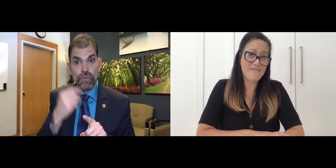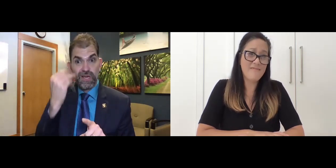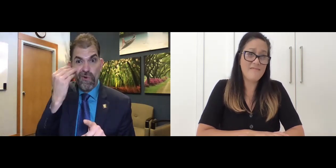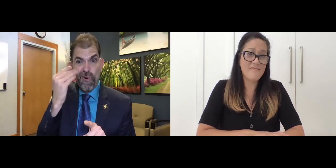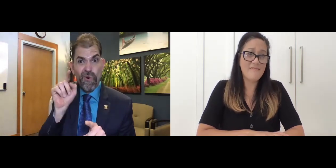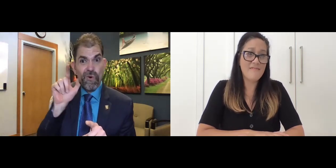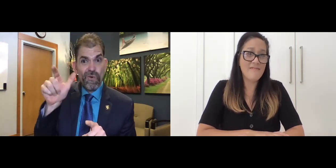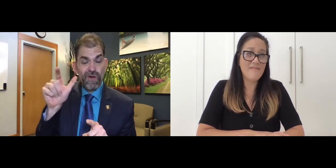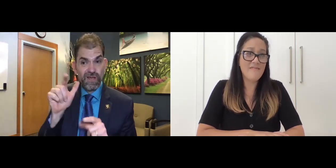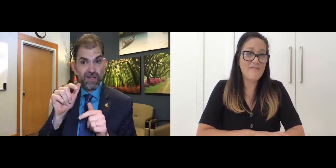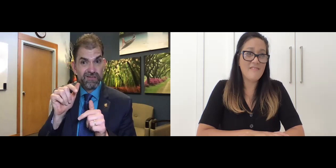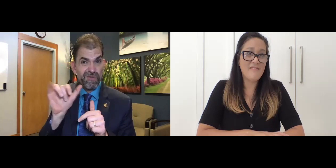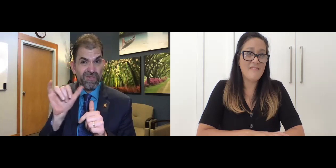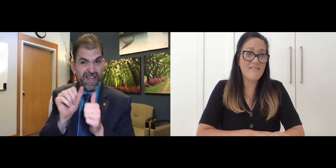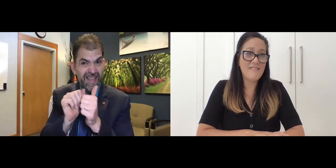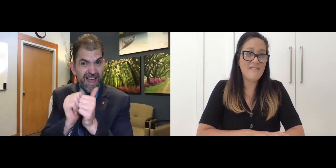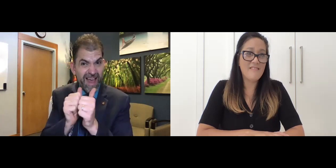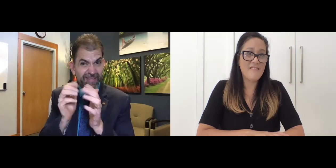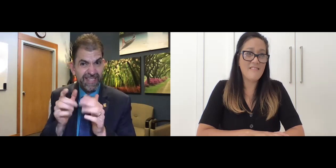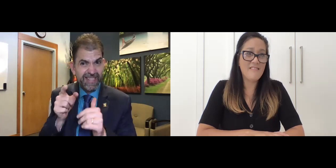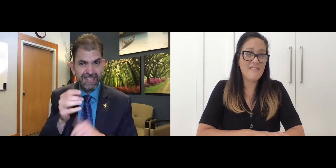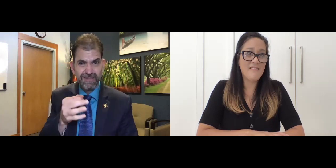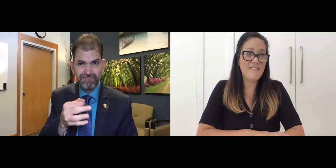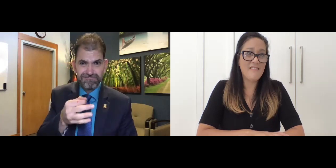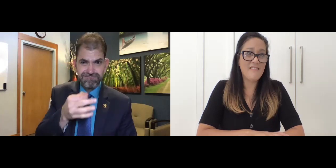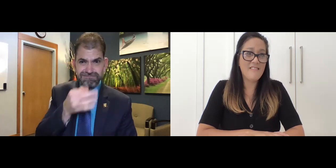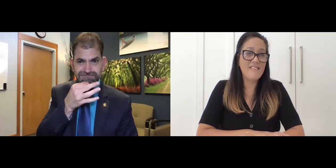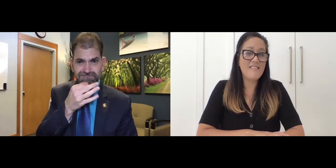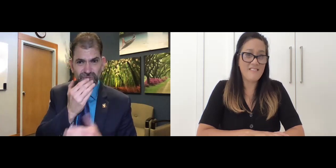still don't know but there could be long-term